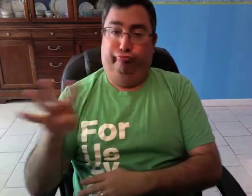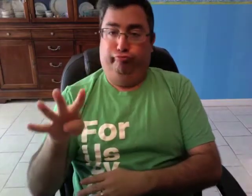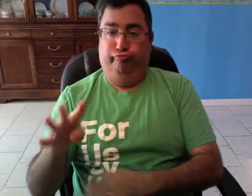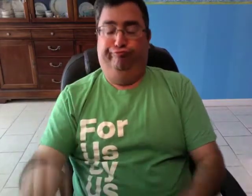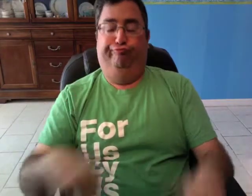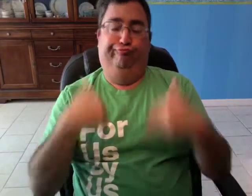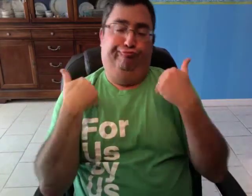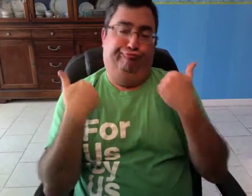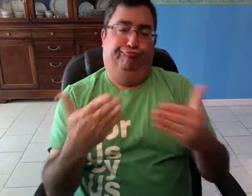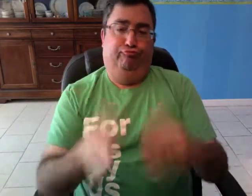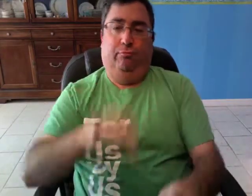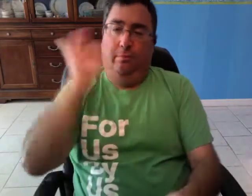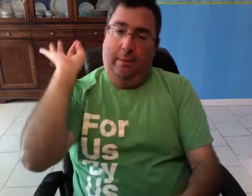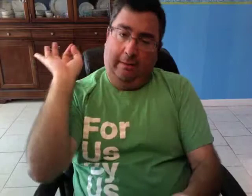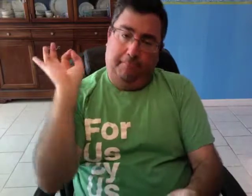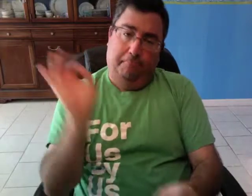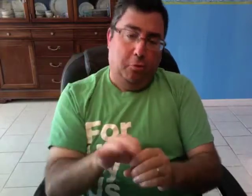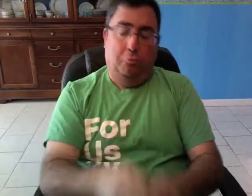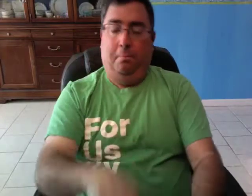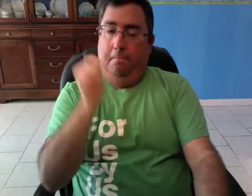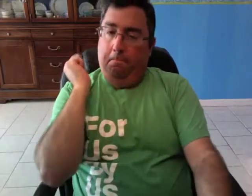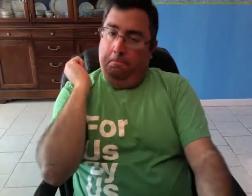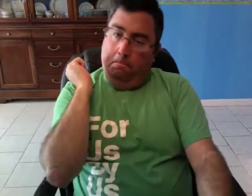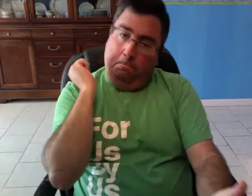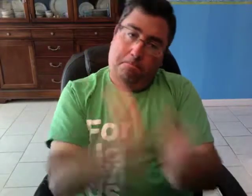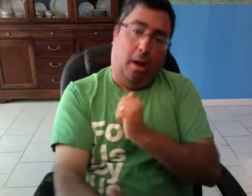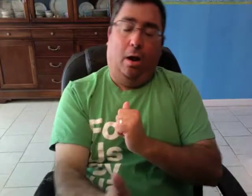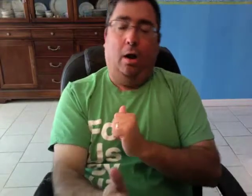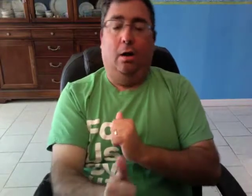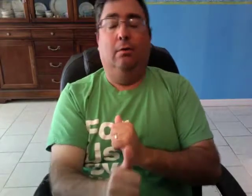After he spoke, they just nodded their heads and went ahead with their plan to pass the Milan Resolutions.